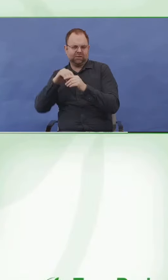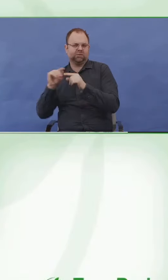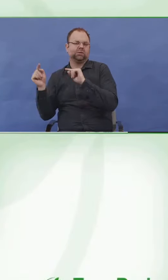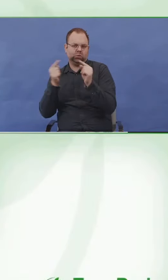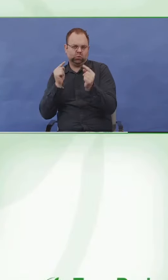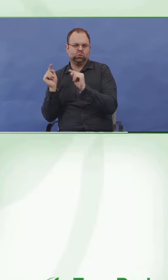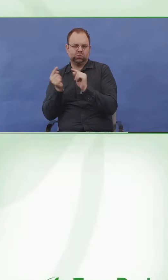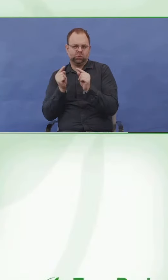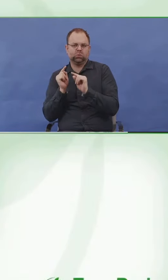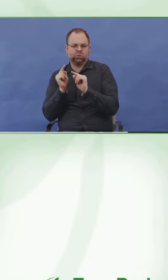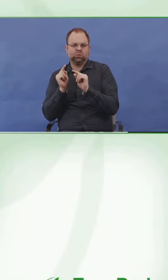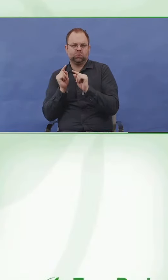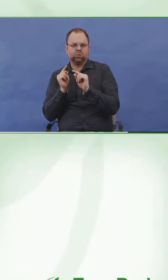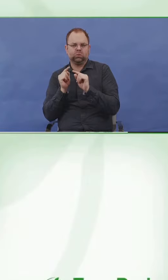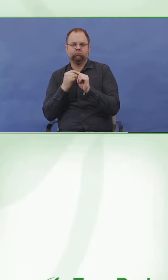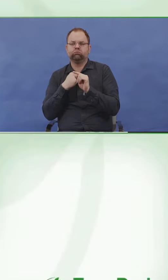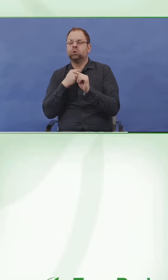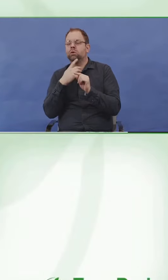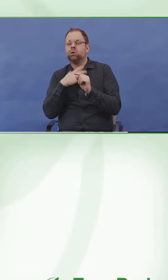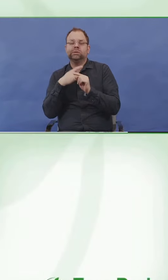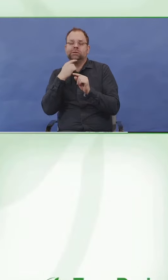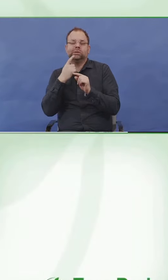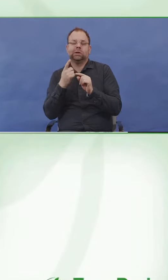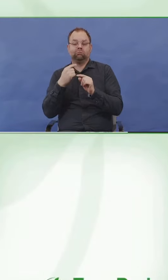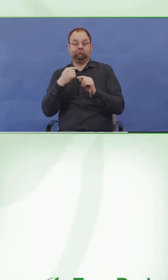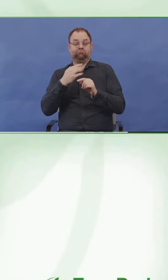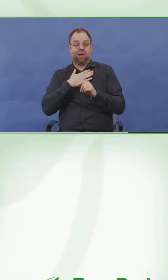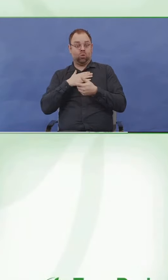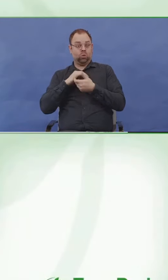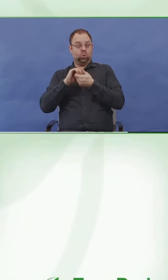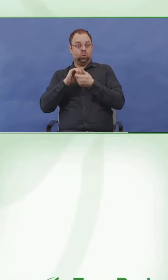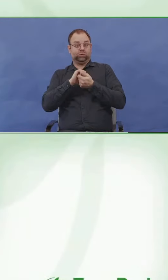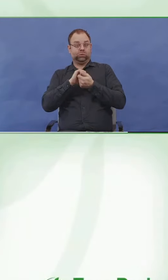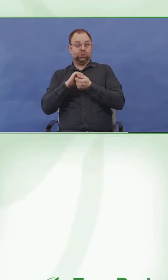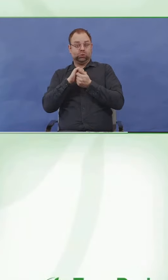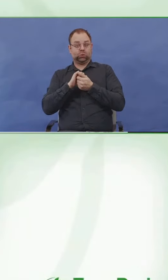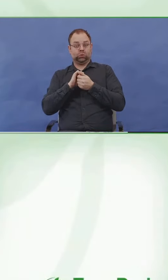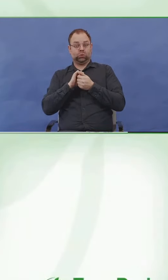give support to people with the support need of one hour a week or